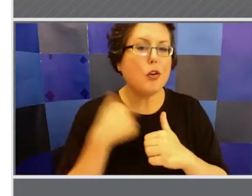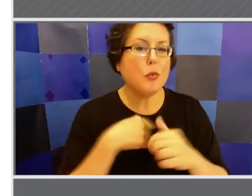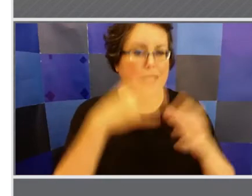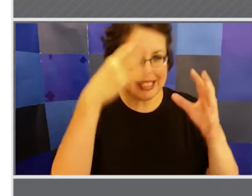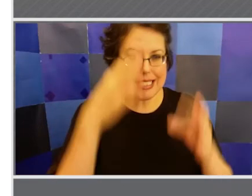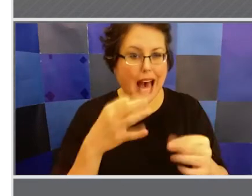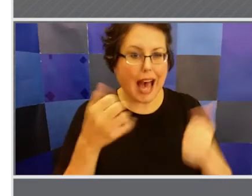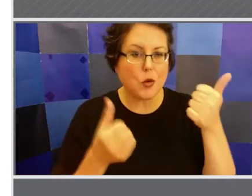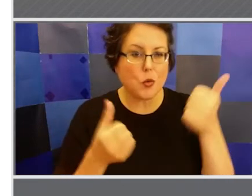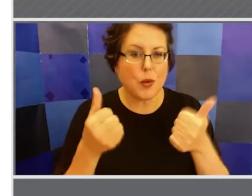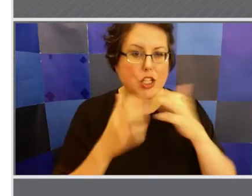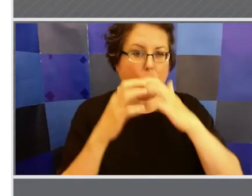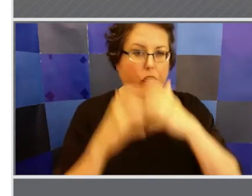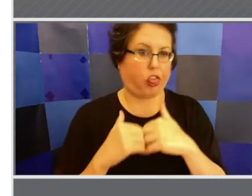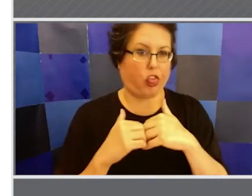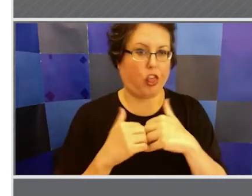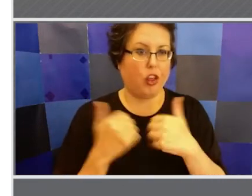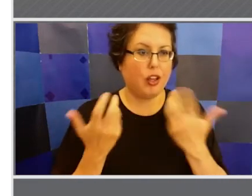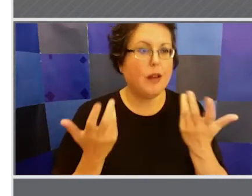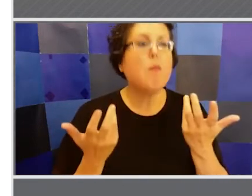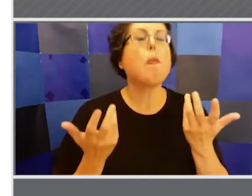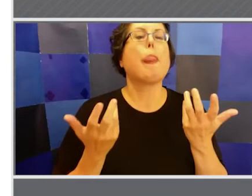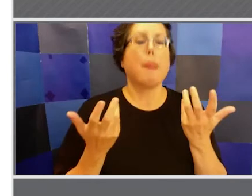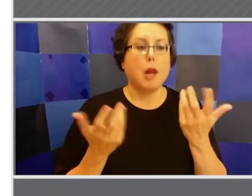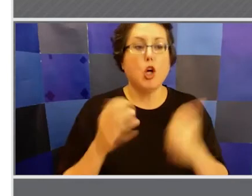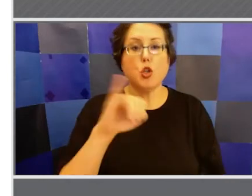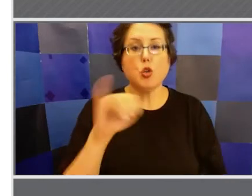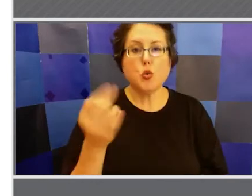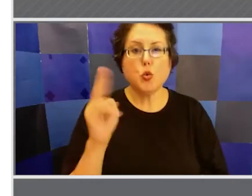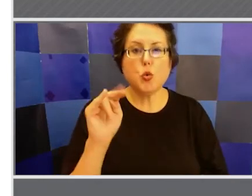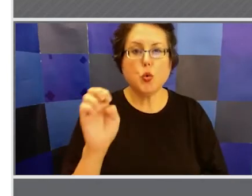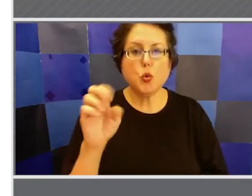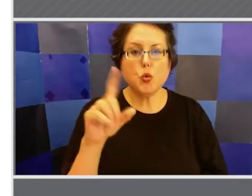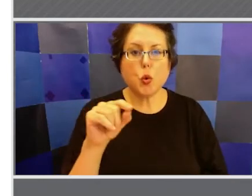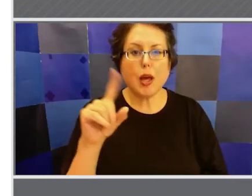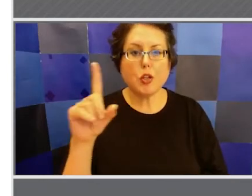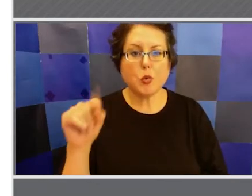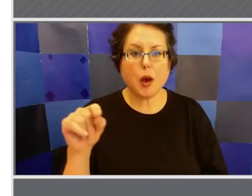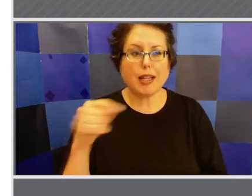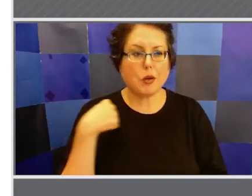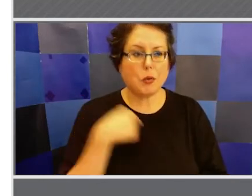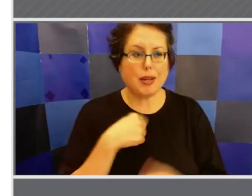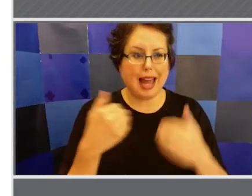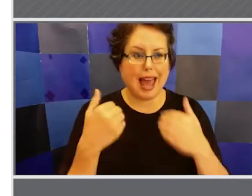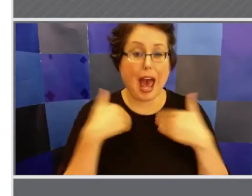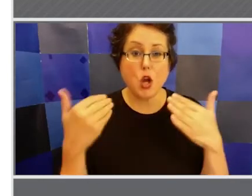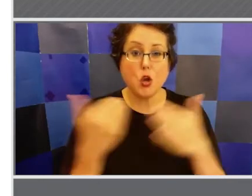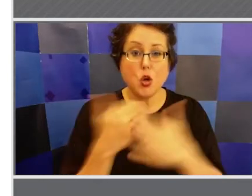In June of 2020 peel I launched a new code enforcement system.